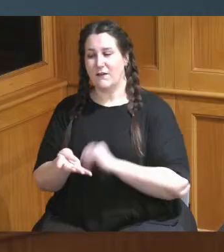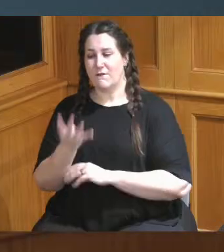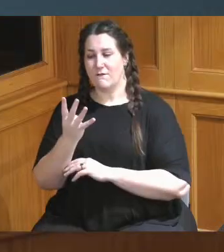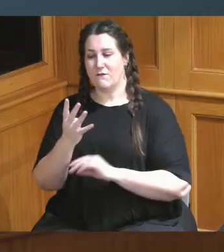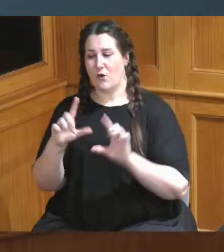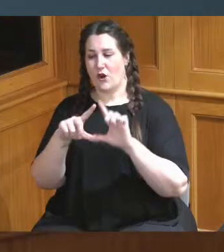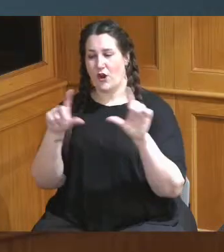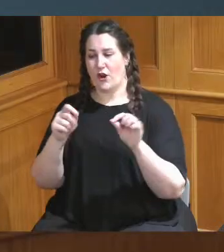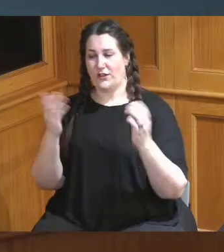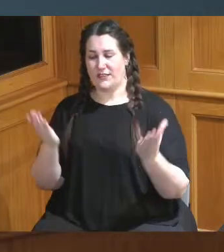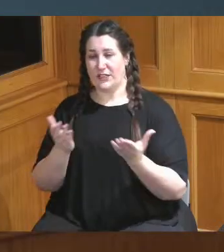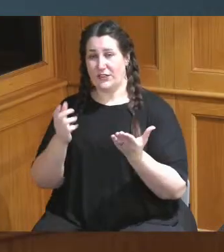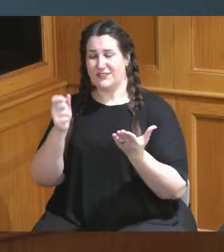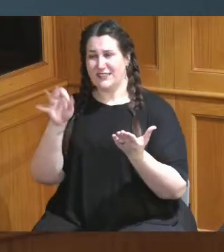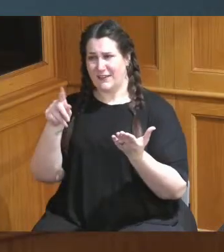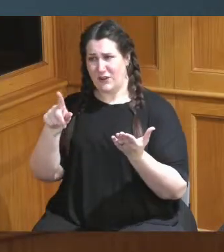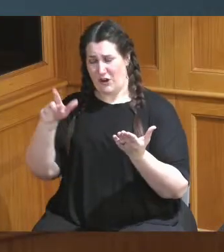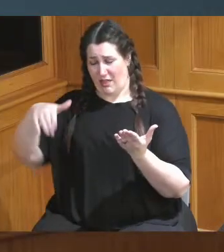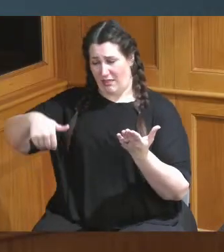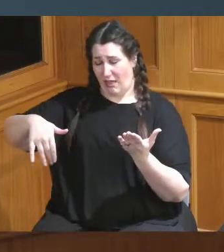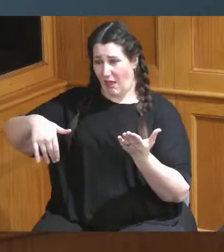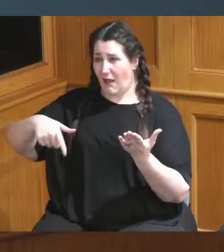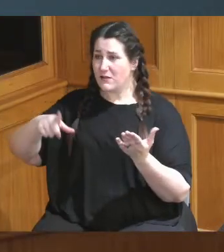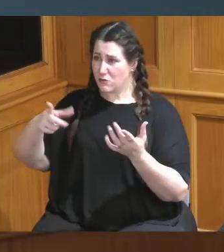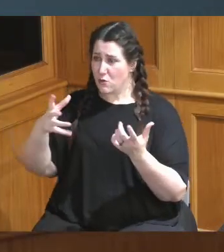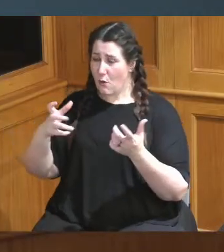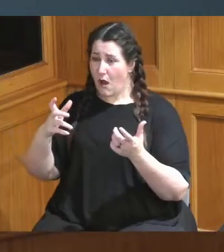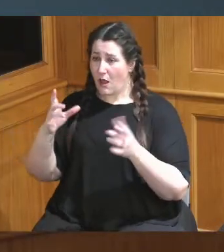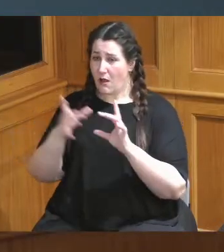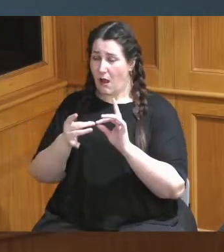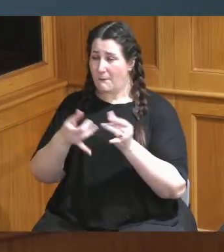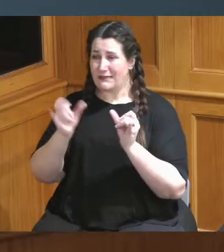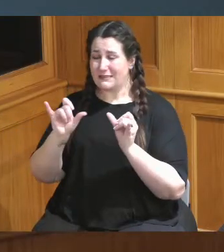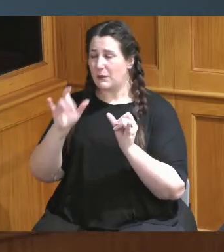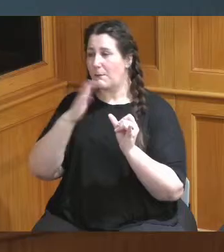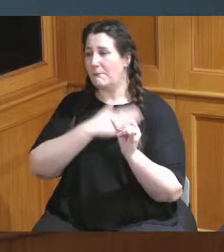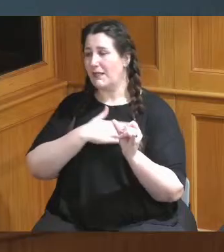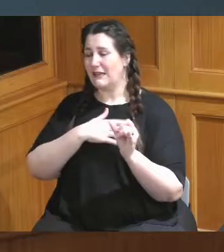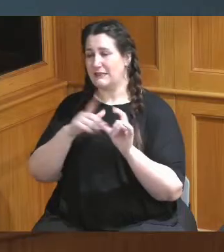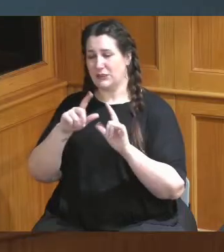And if you came in late and you'd like to give a public comment, please fill out a card in the